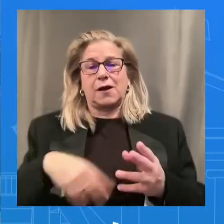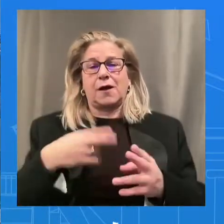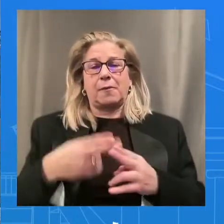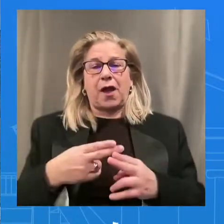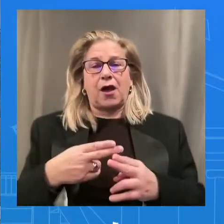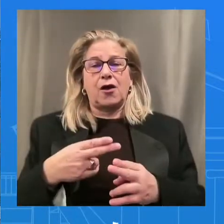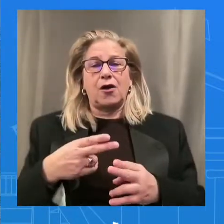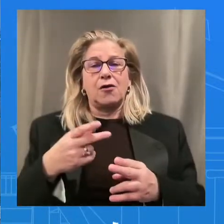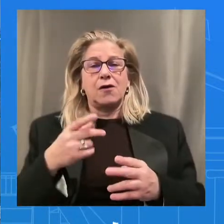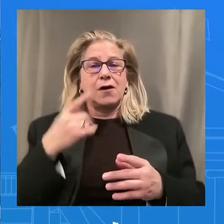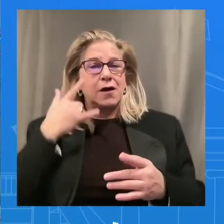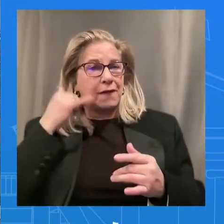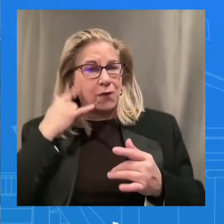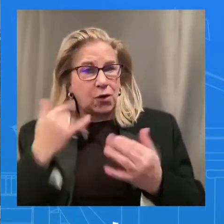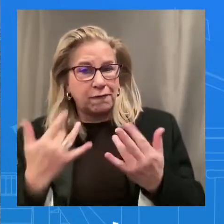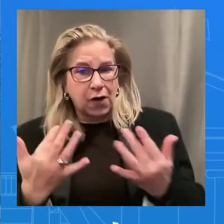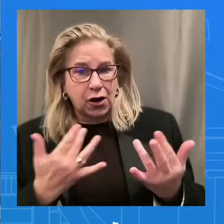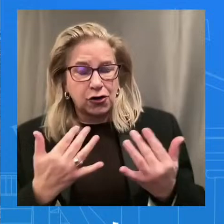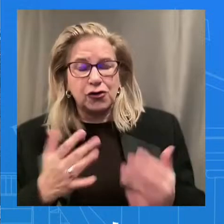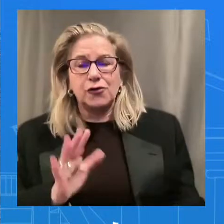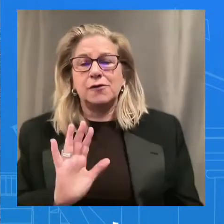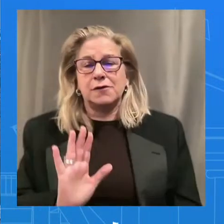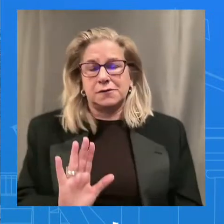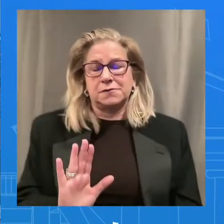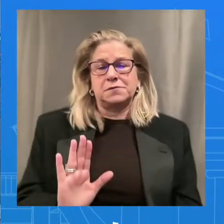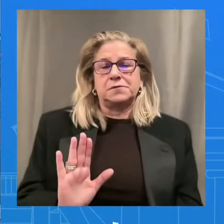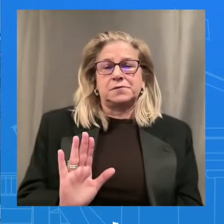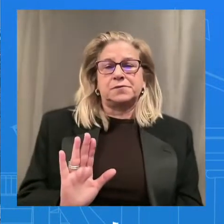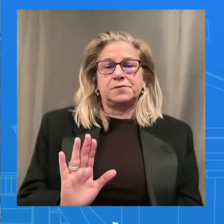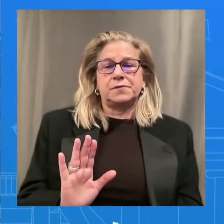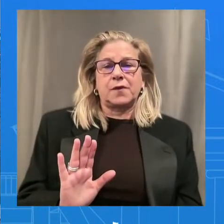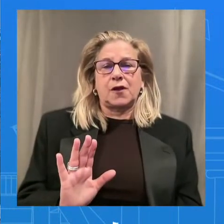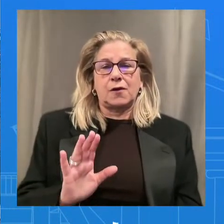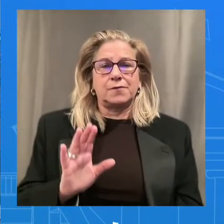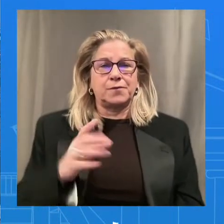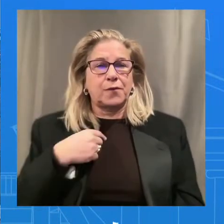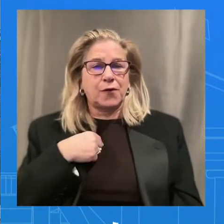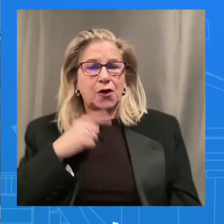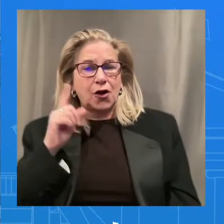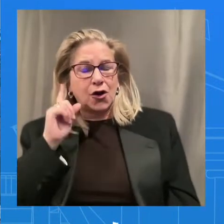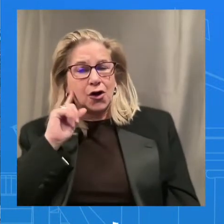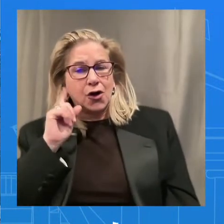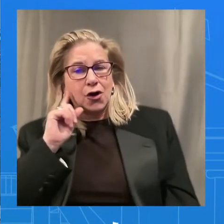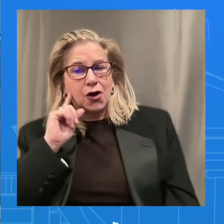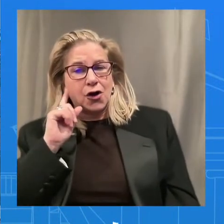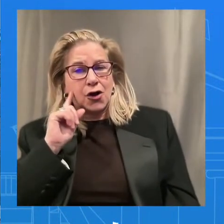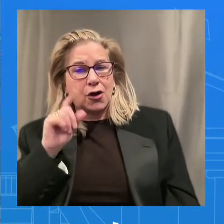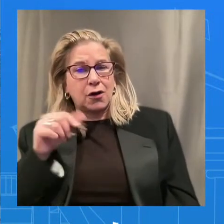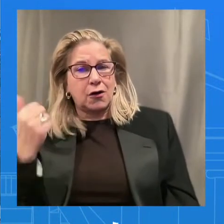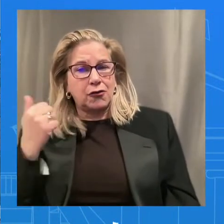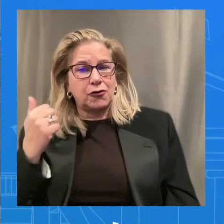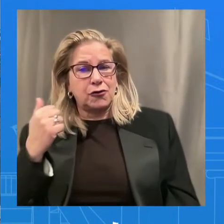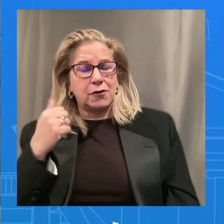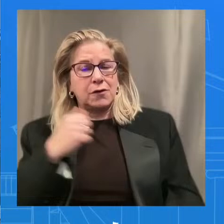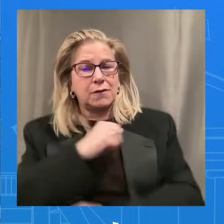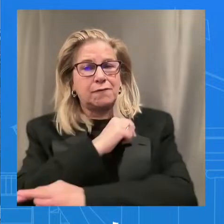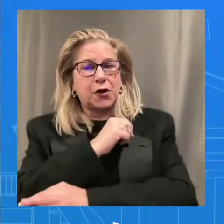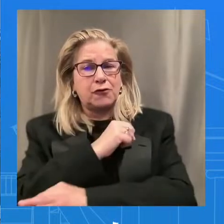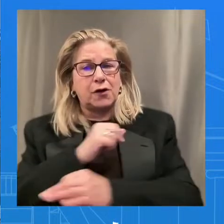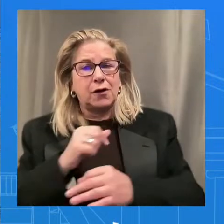there was some finding that Chinese and other foreign countries were amplifying messages or -- Do you have any evidence of that? Ms. Jean-Pierre: So, I don’t have any evidence